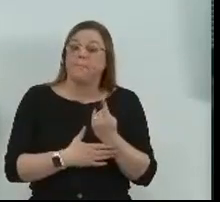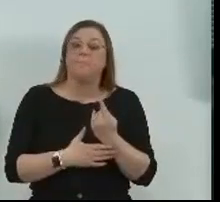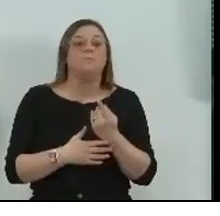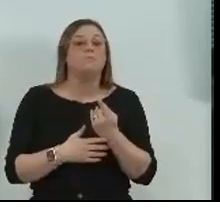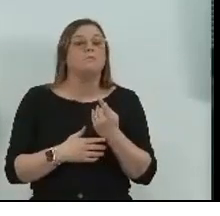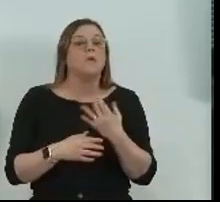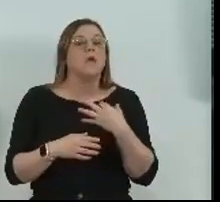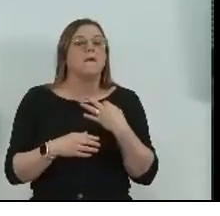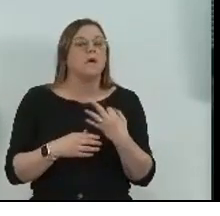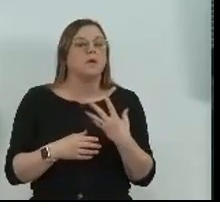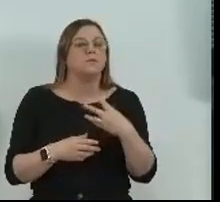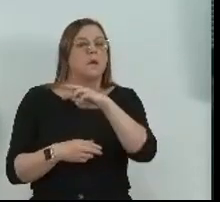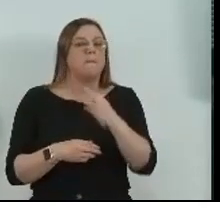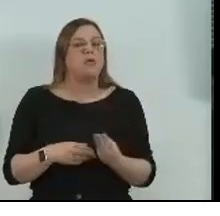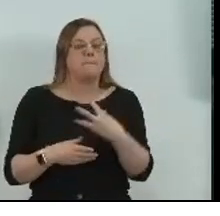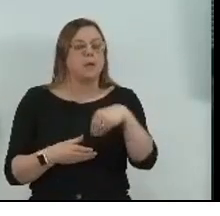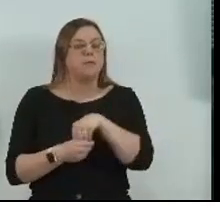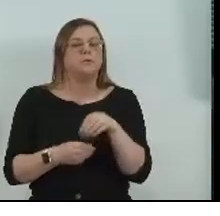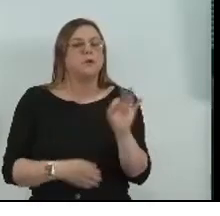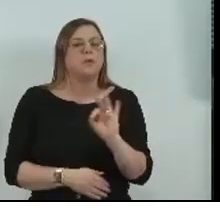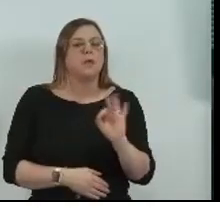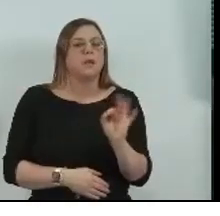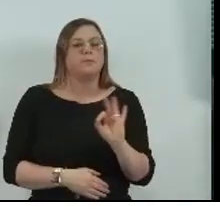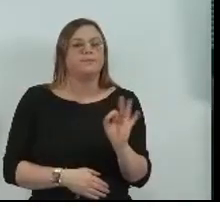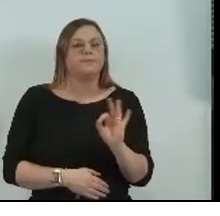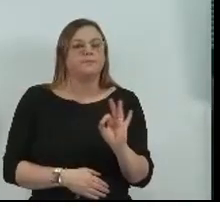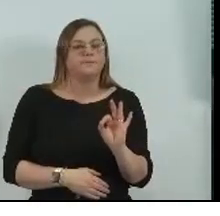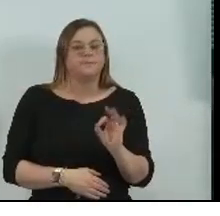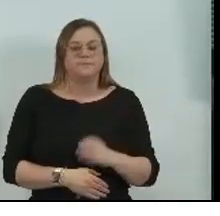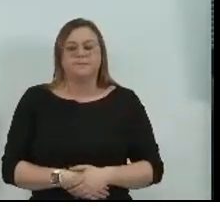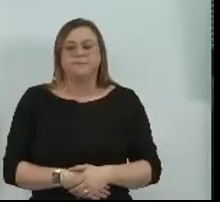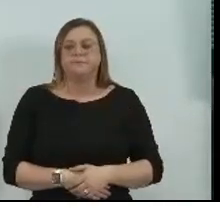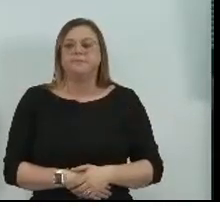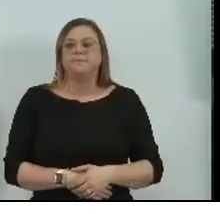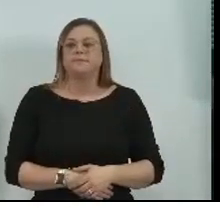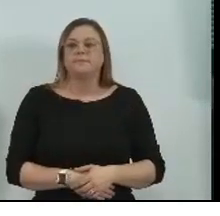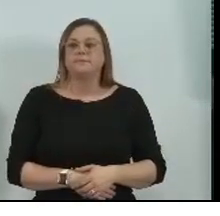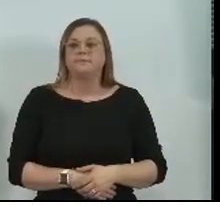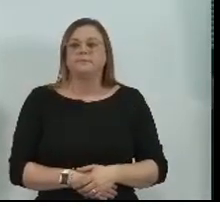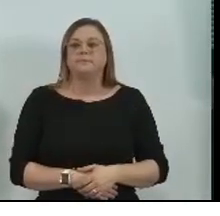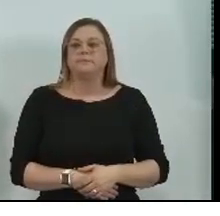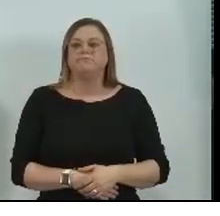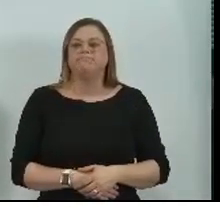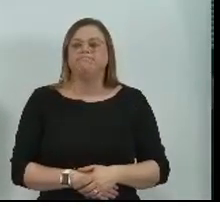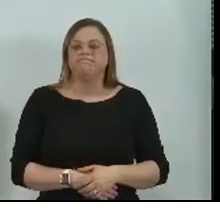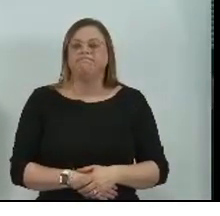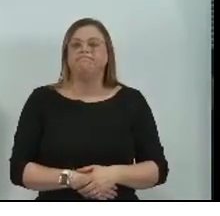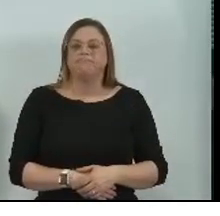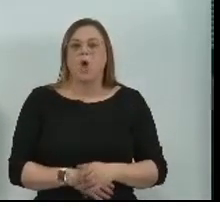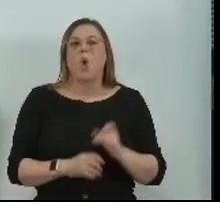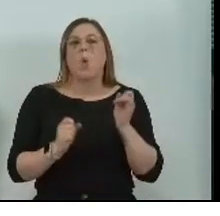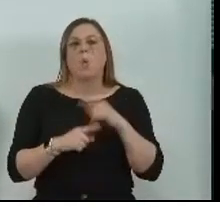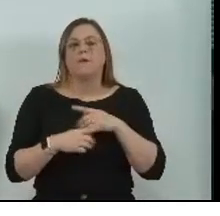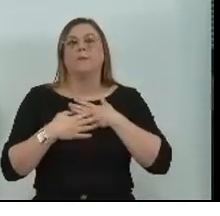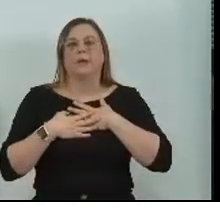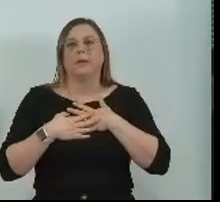didn't stretch the Paralympic athletes. And yeah, the weird part for me is at first,